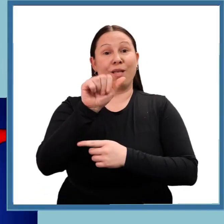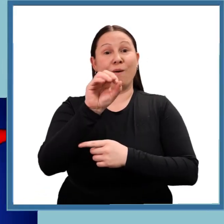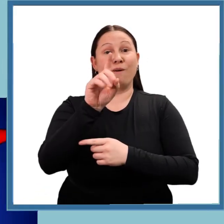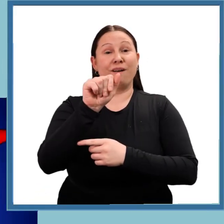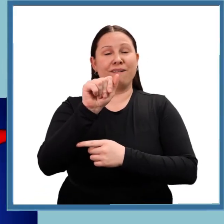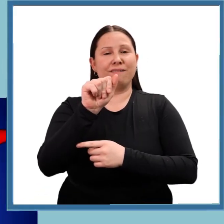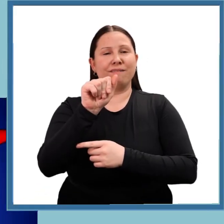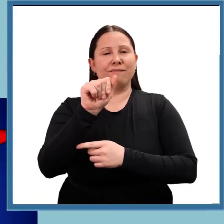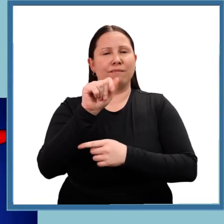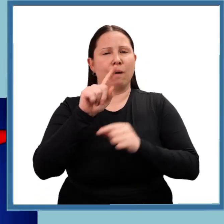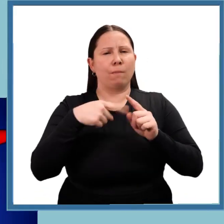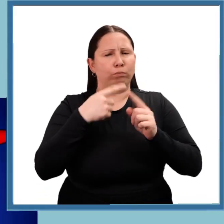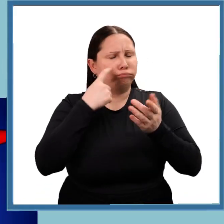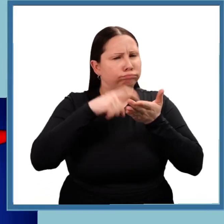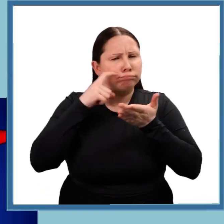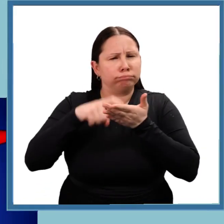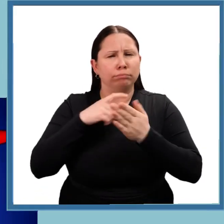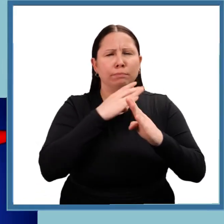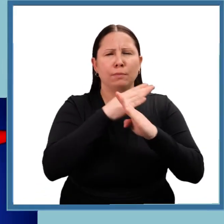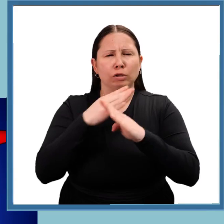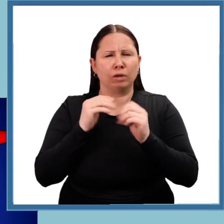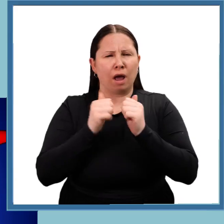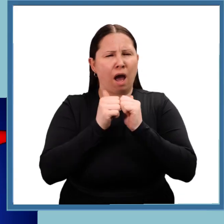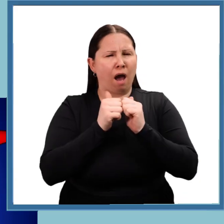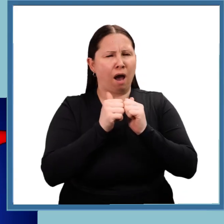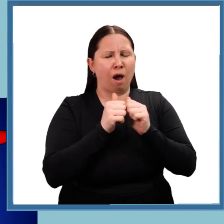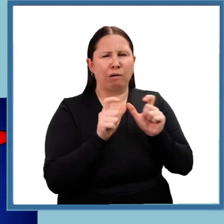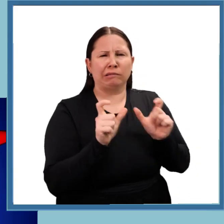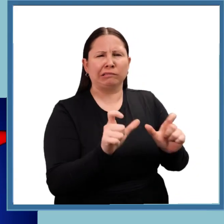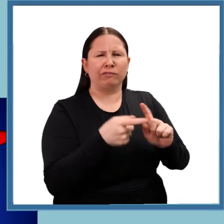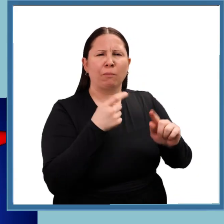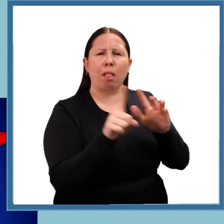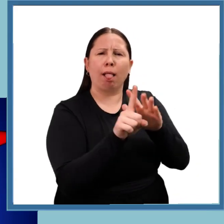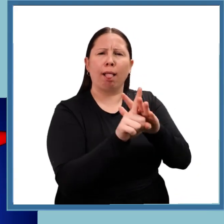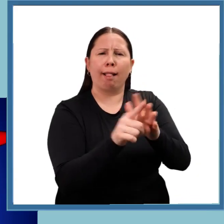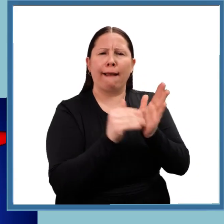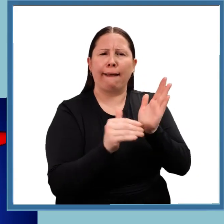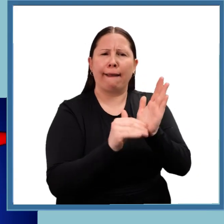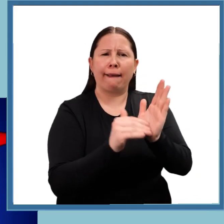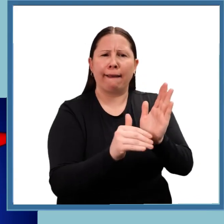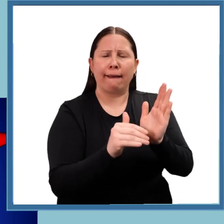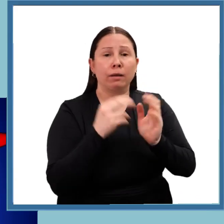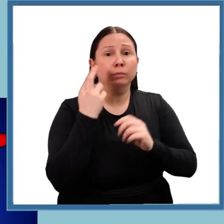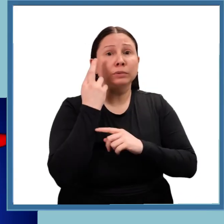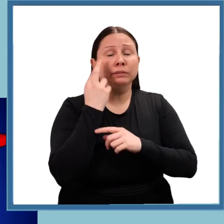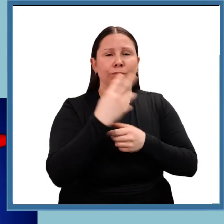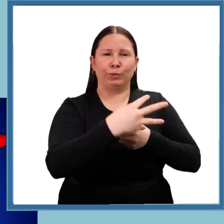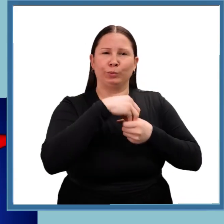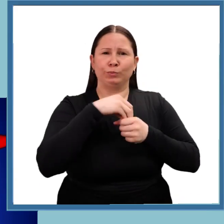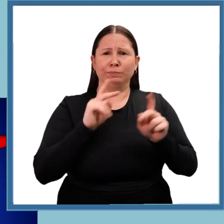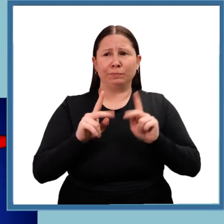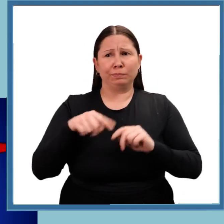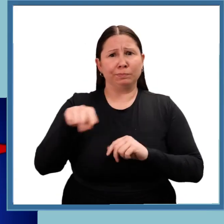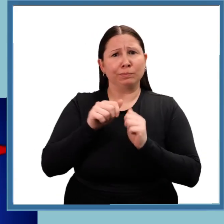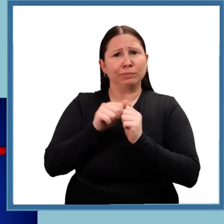The AODA is about identifying, removing and preventing barriers to inclusion for people with disabilities